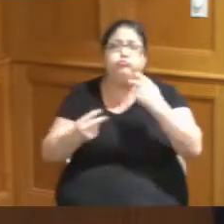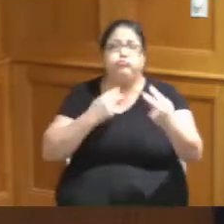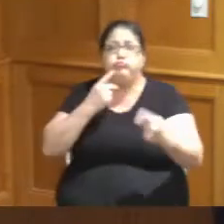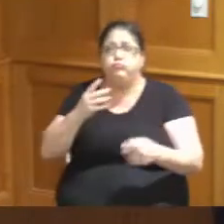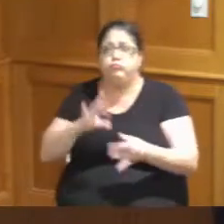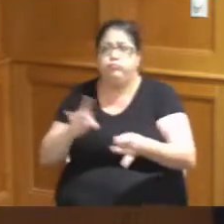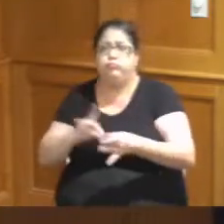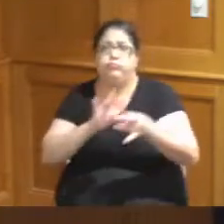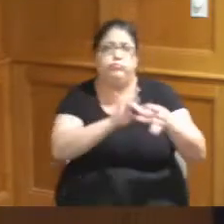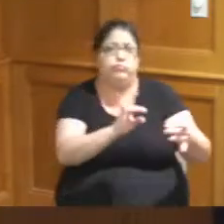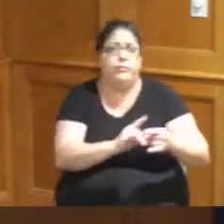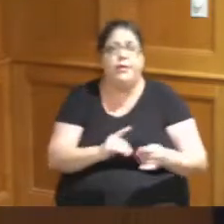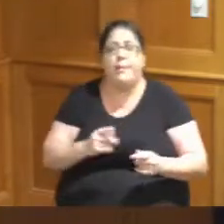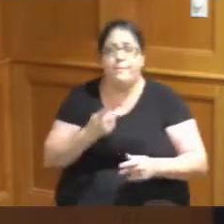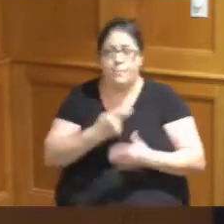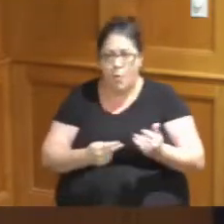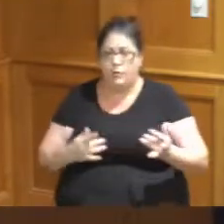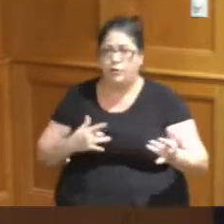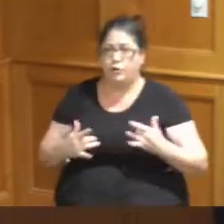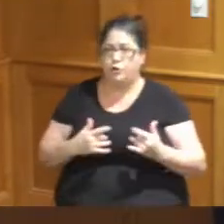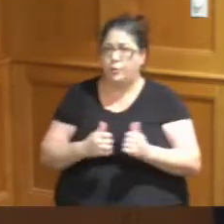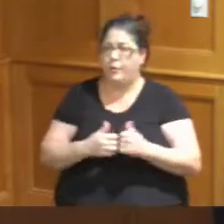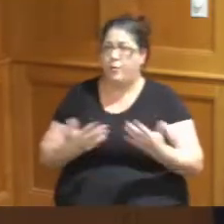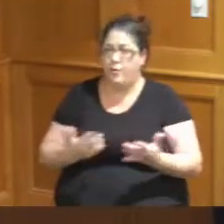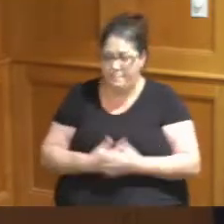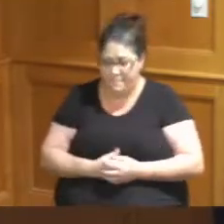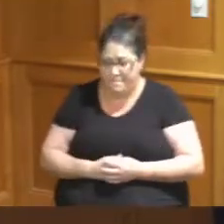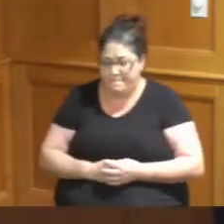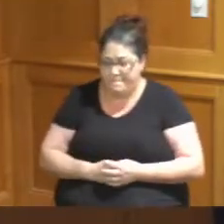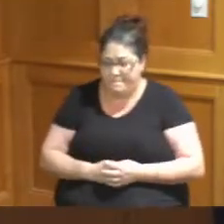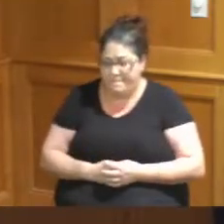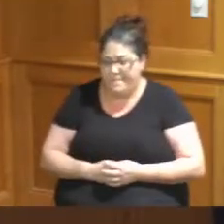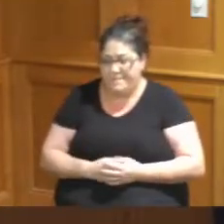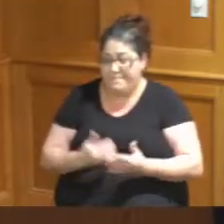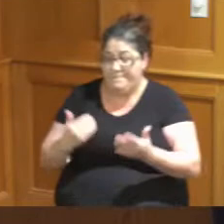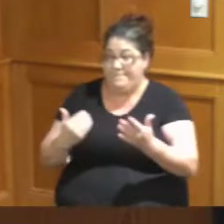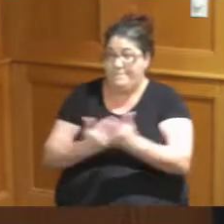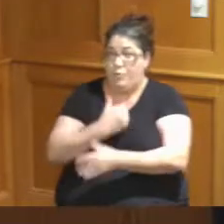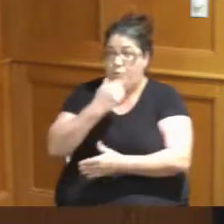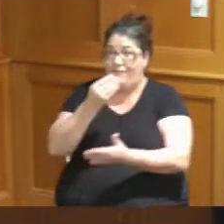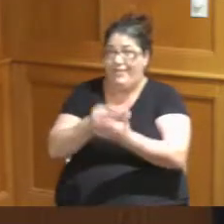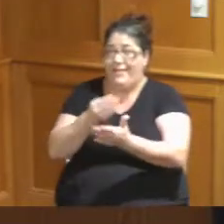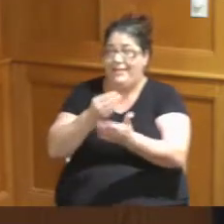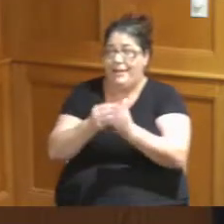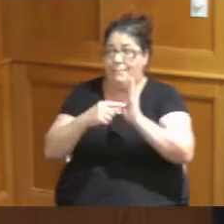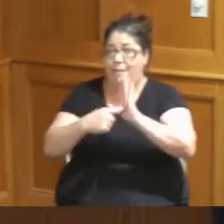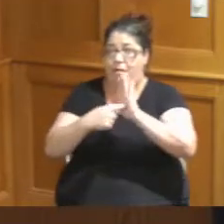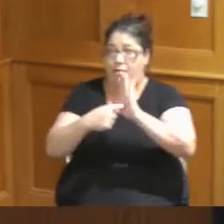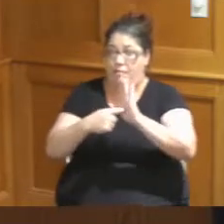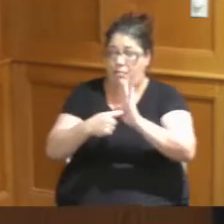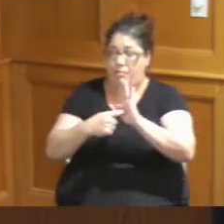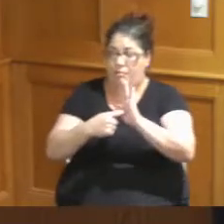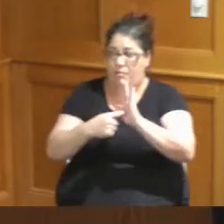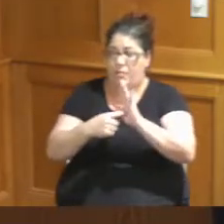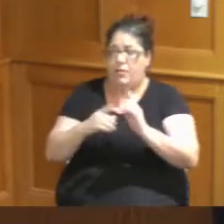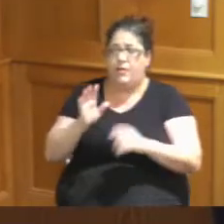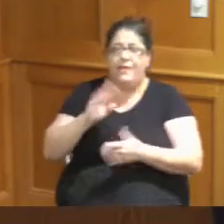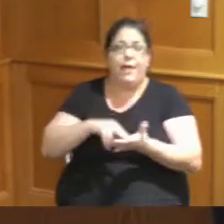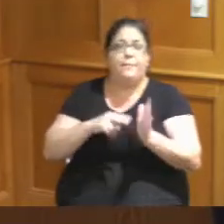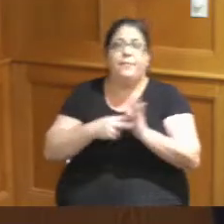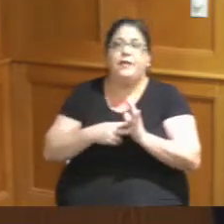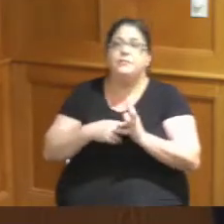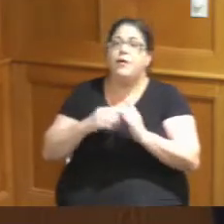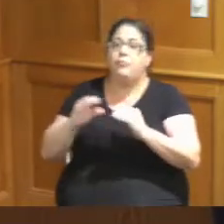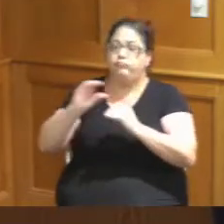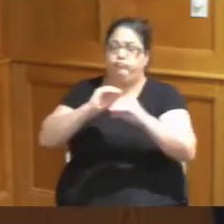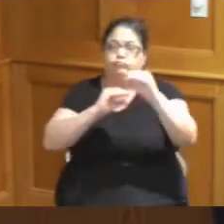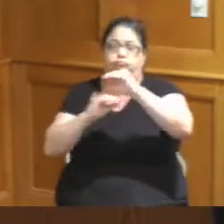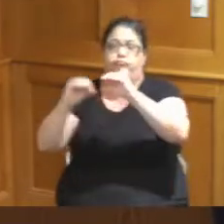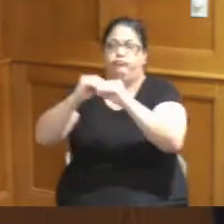relevant concerns about the new funding model that will also affect them as we talk about an